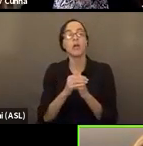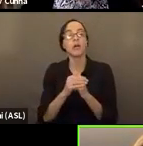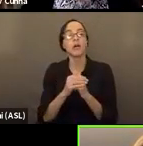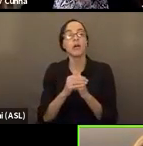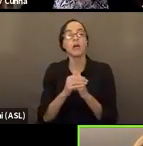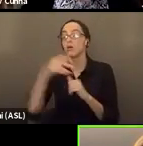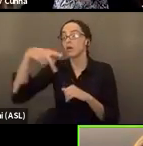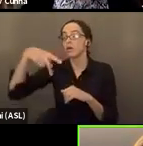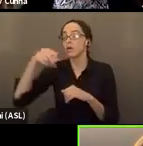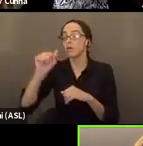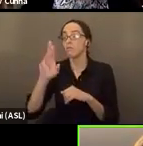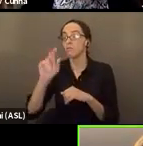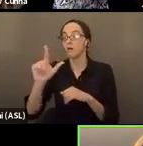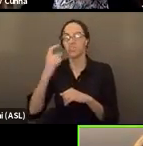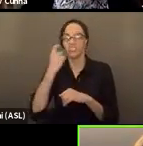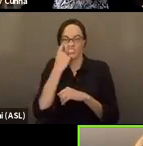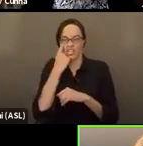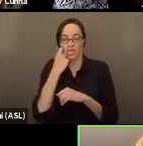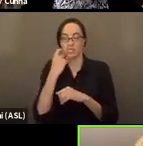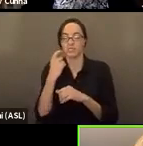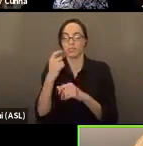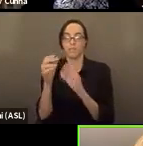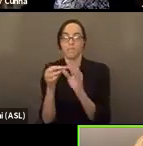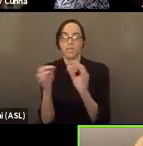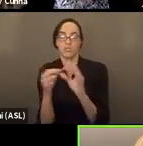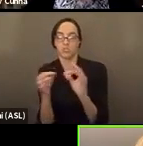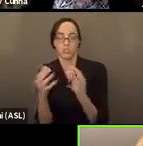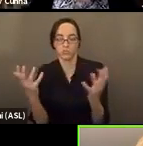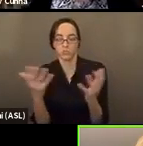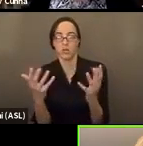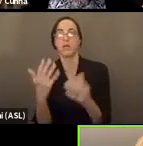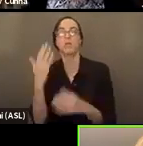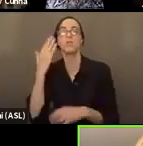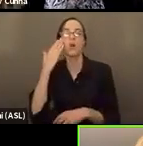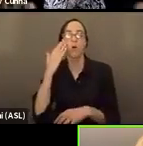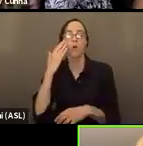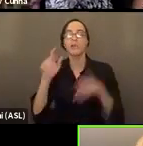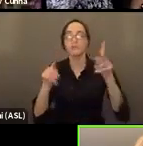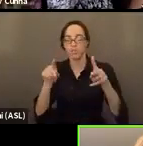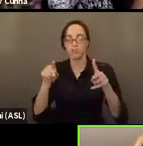talked about which is knowing people and having them help you and not being such a